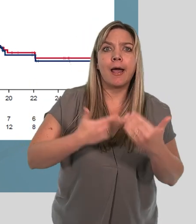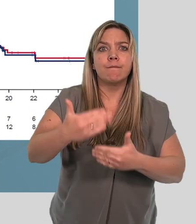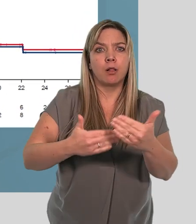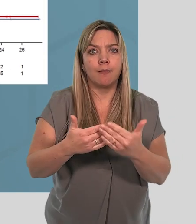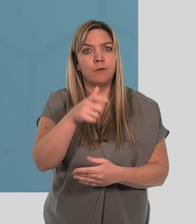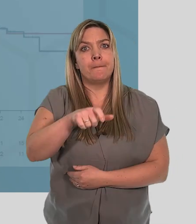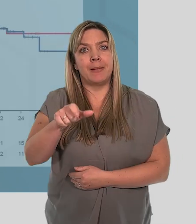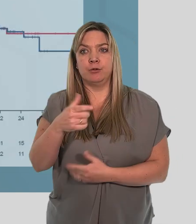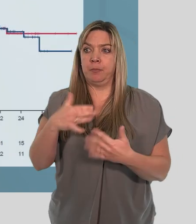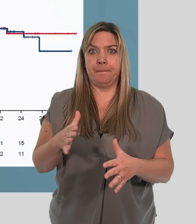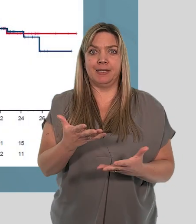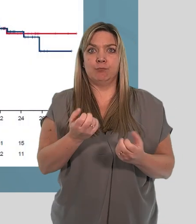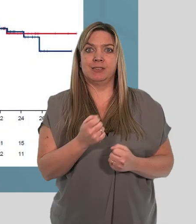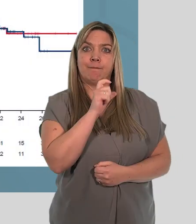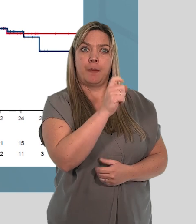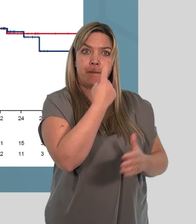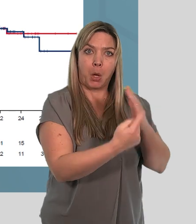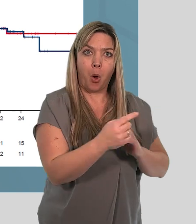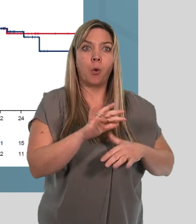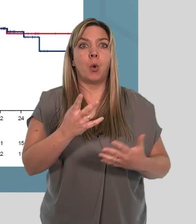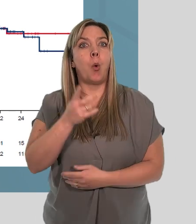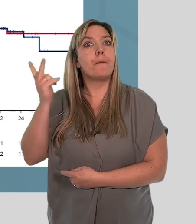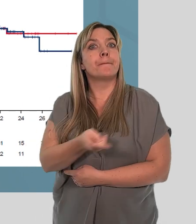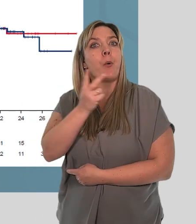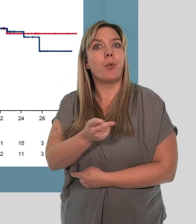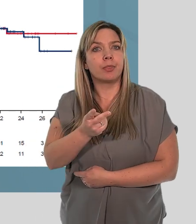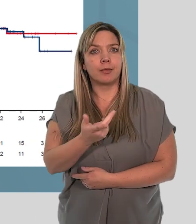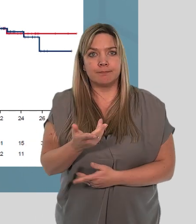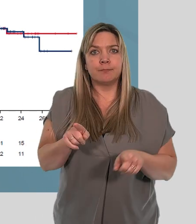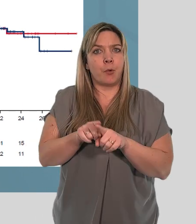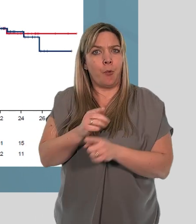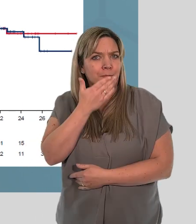There also seems to be very little difference in terms of overall survival as well.